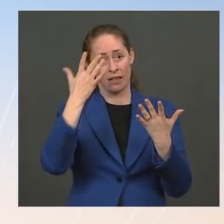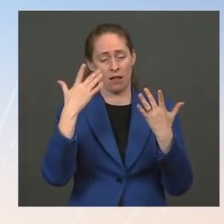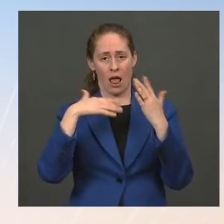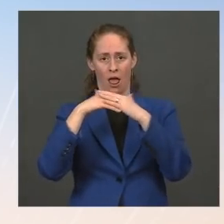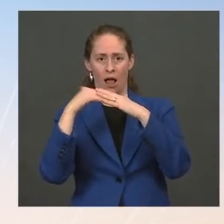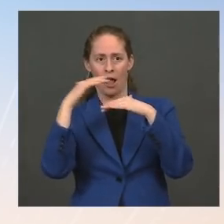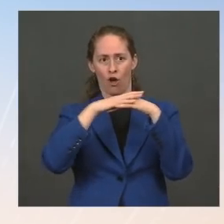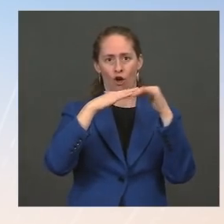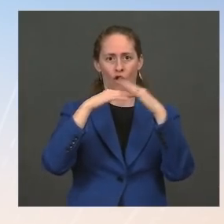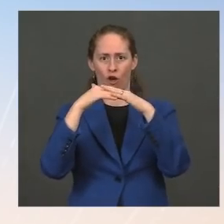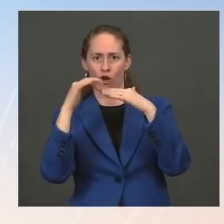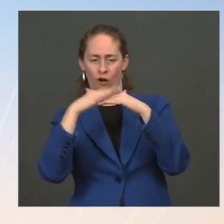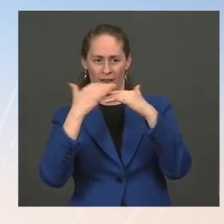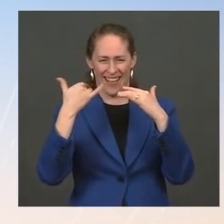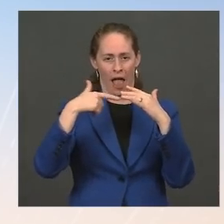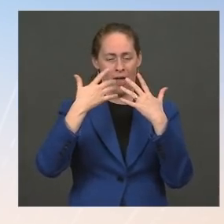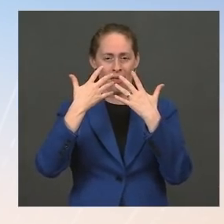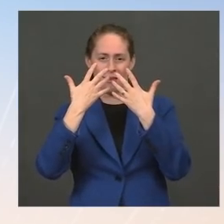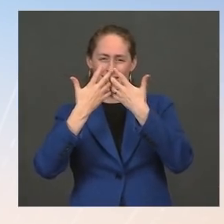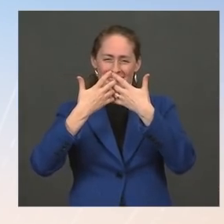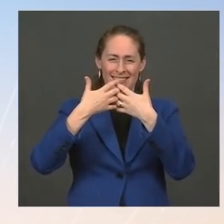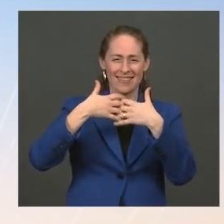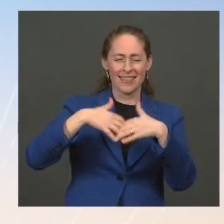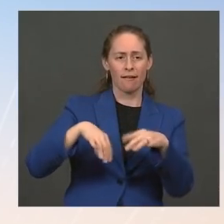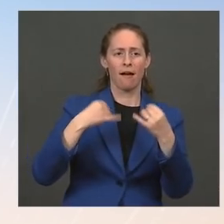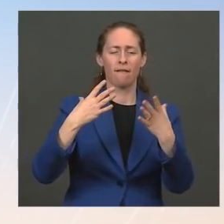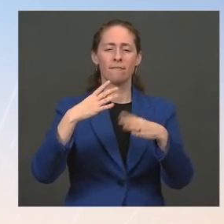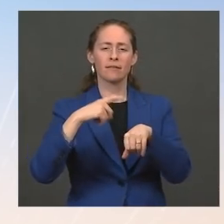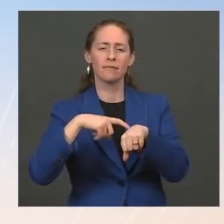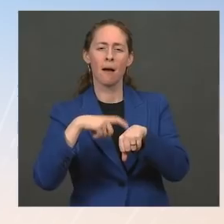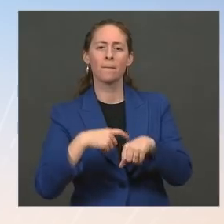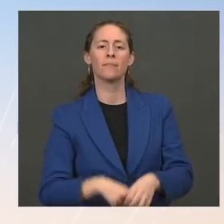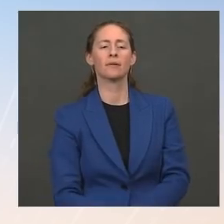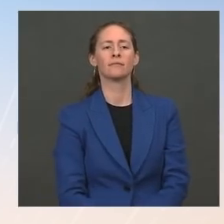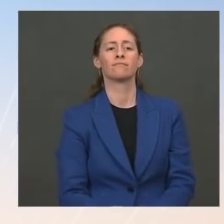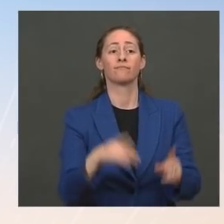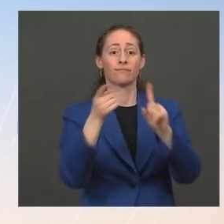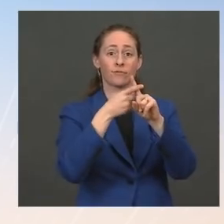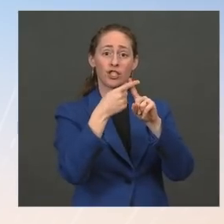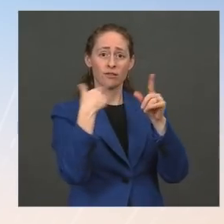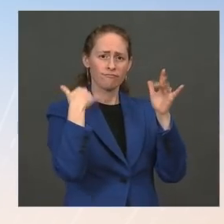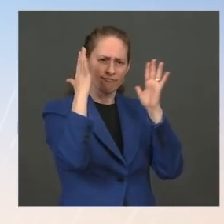the scientific data analysis that is being done. But I can assure you that our public health --